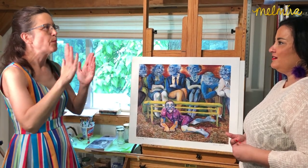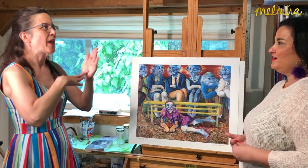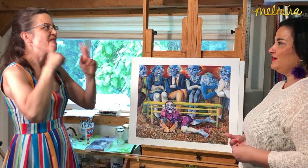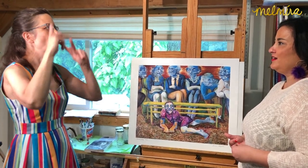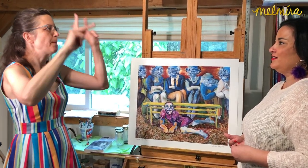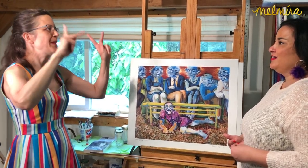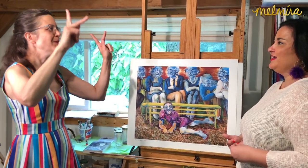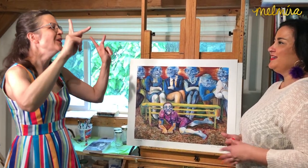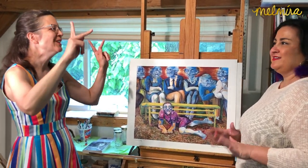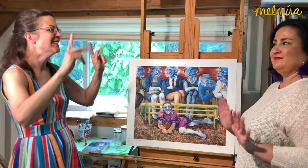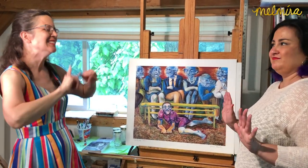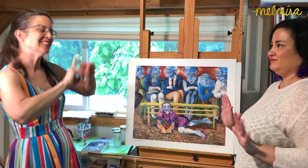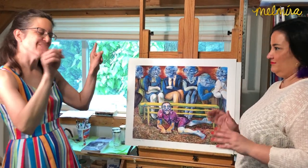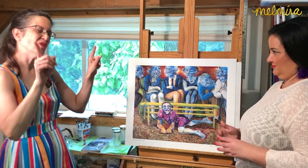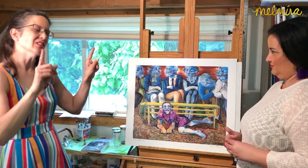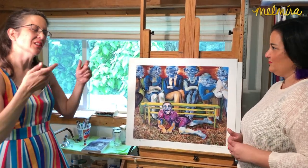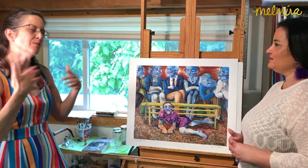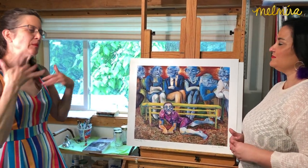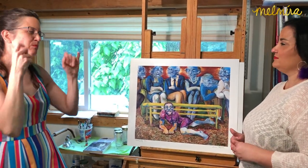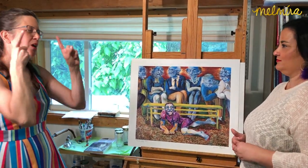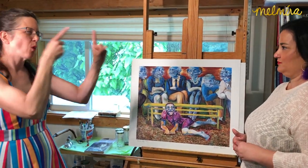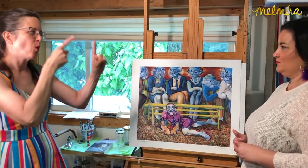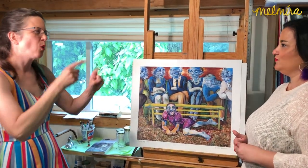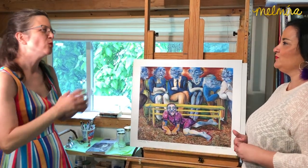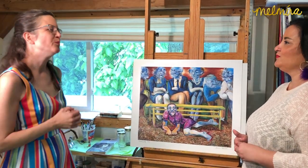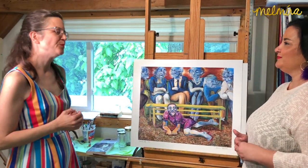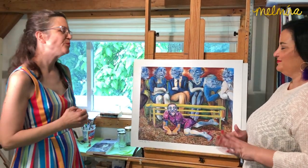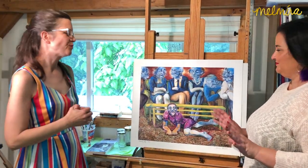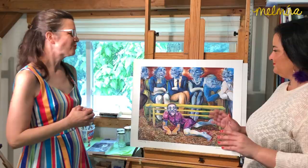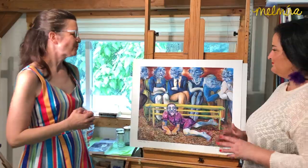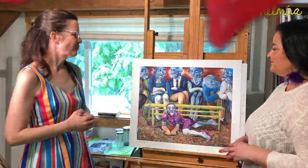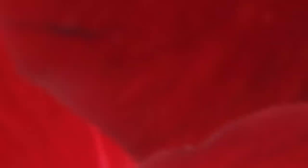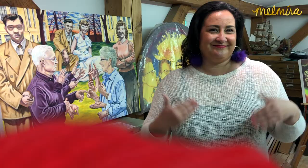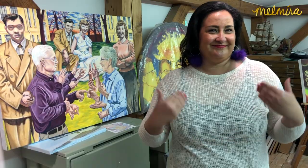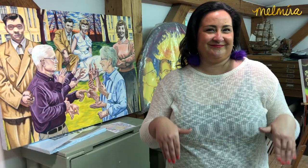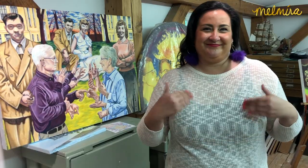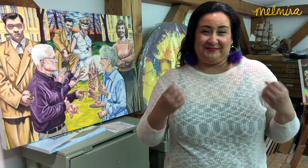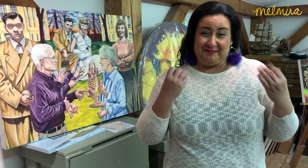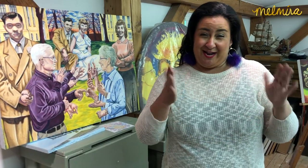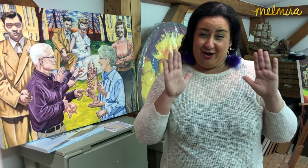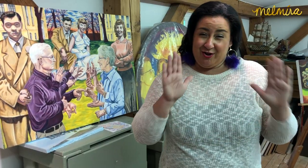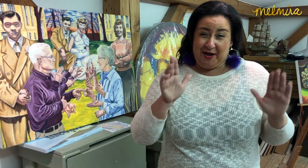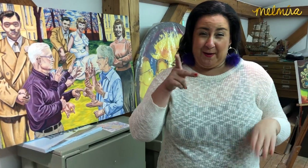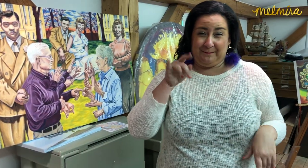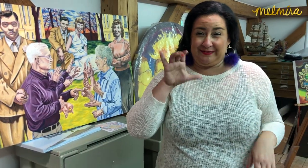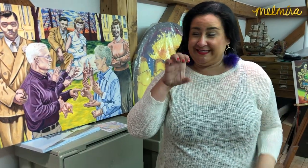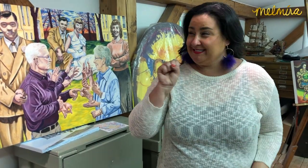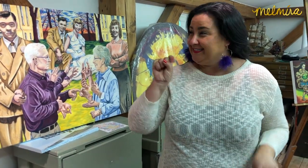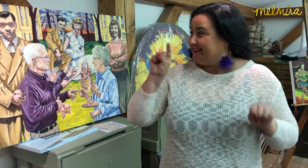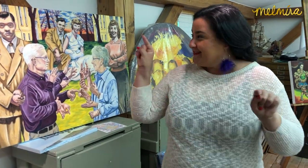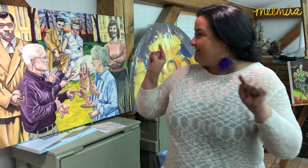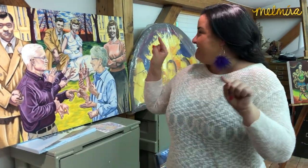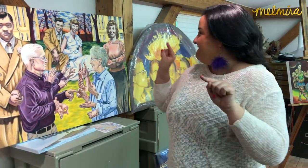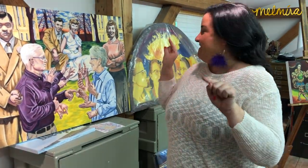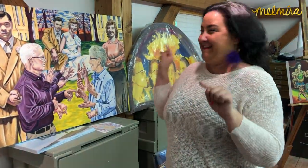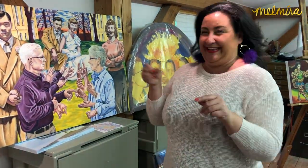paint for people. It's different. So, that's my goal. Amazing, so many great pieces here.